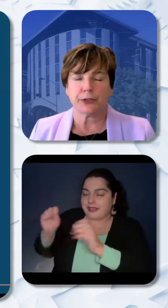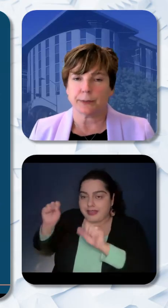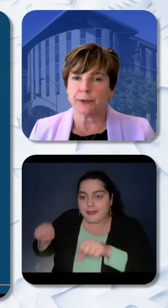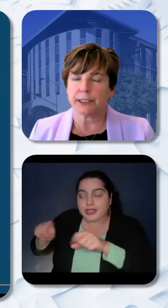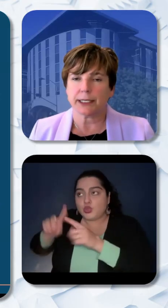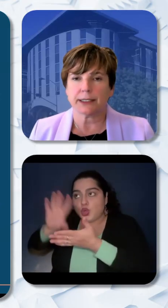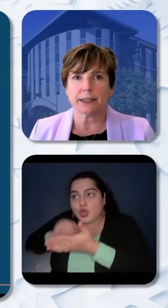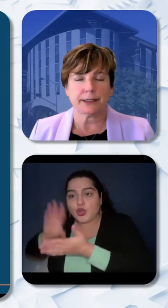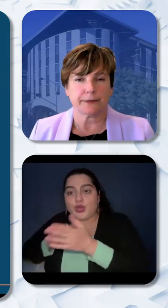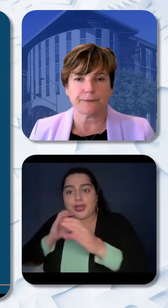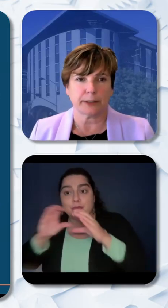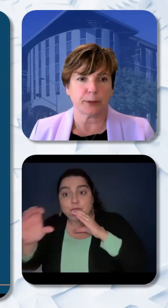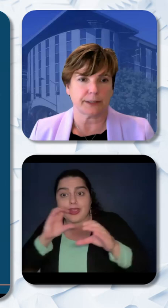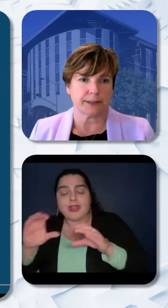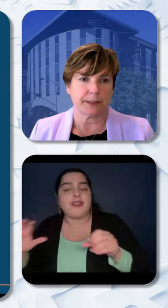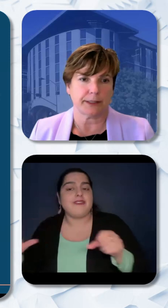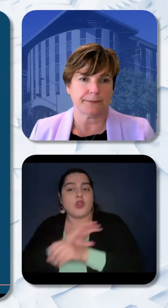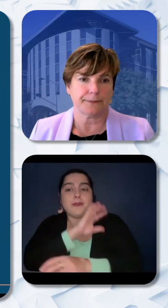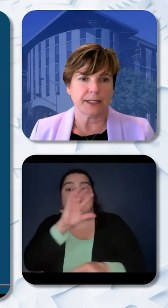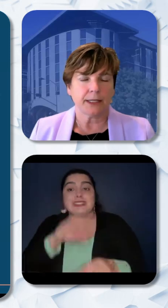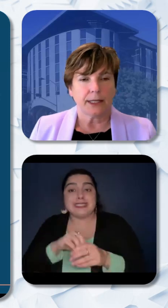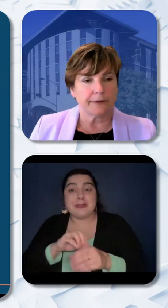to communicate, and to fully participate.